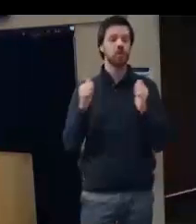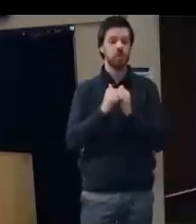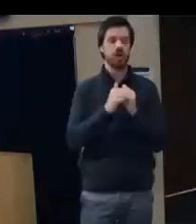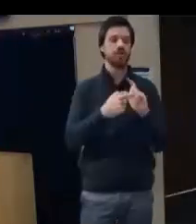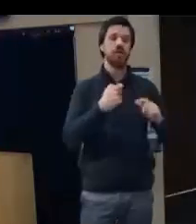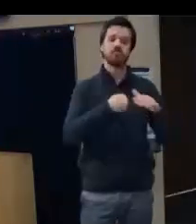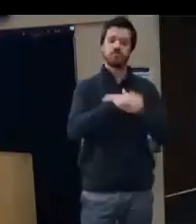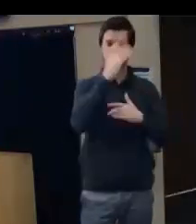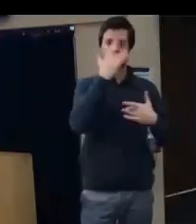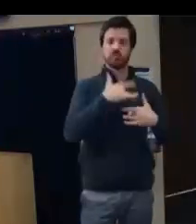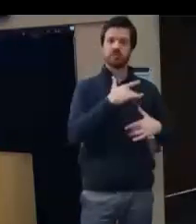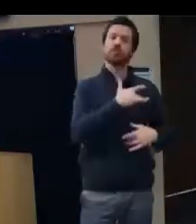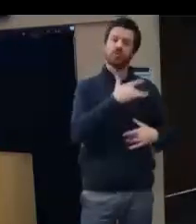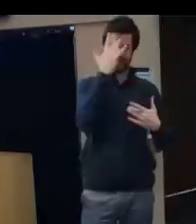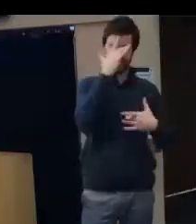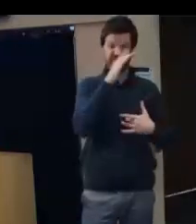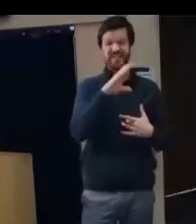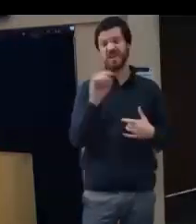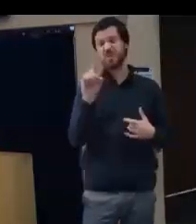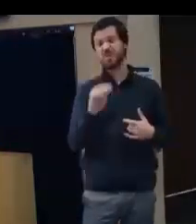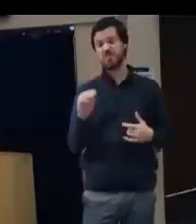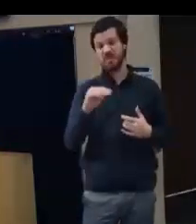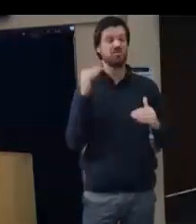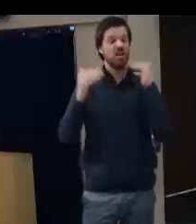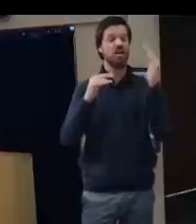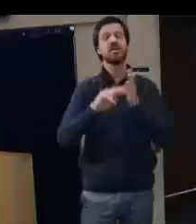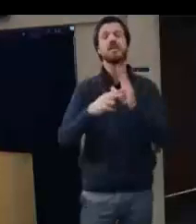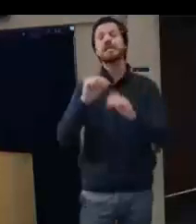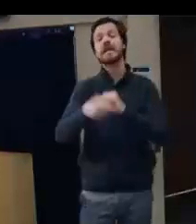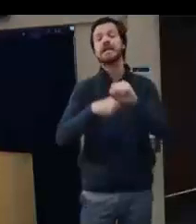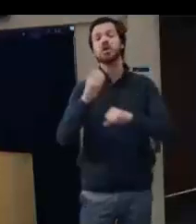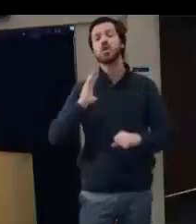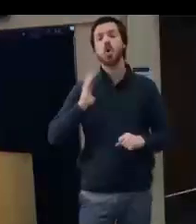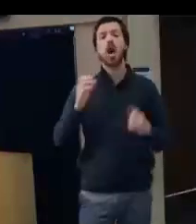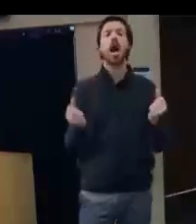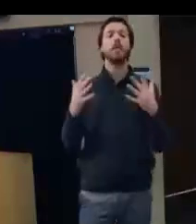and a half million of those are adults so maybe about 10 years ago the number of adults with